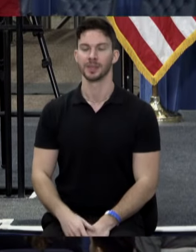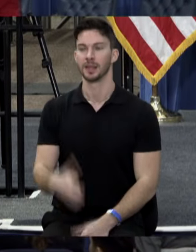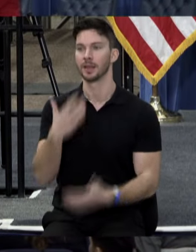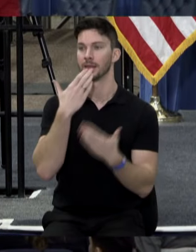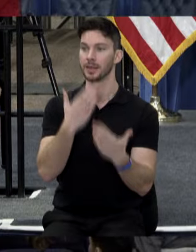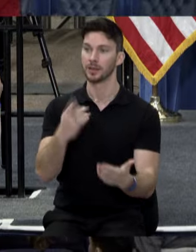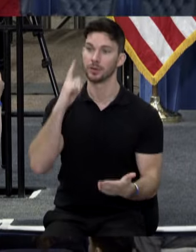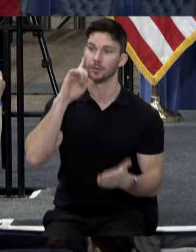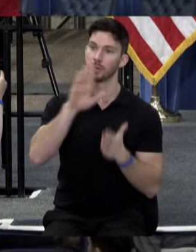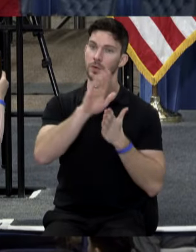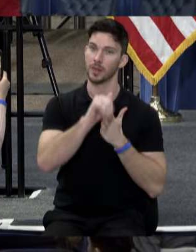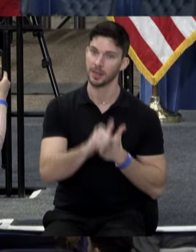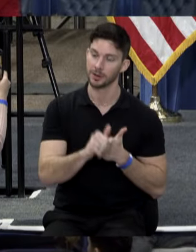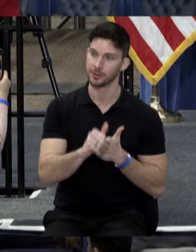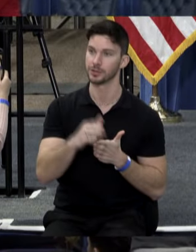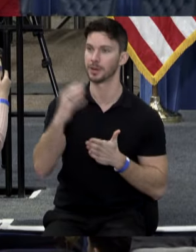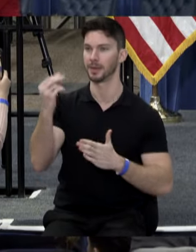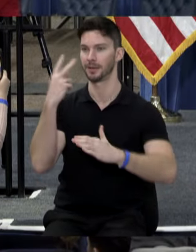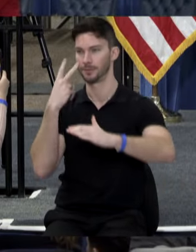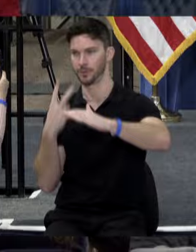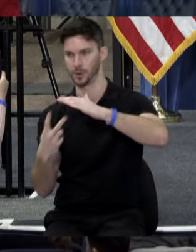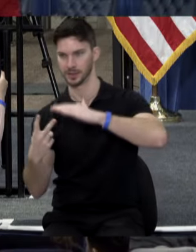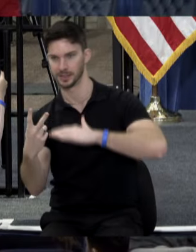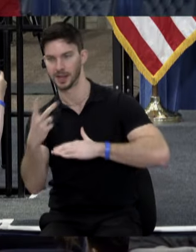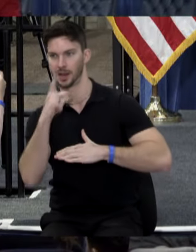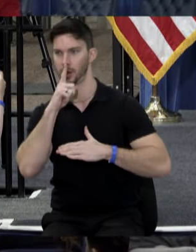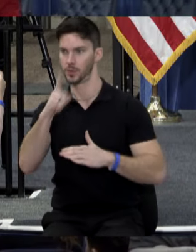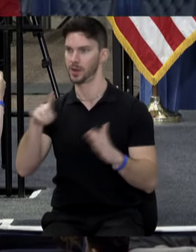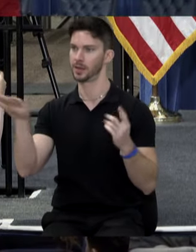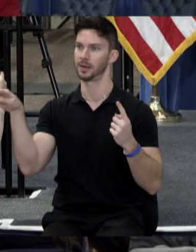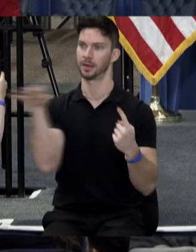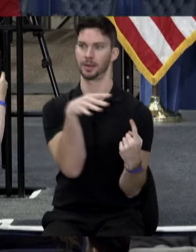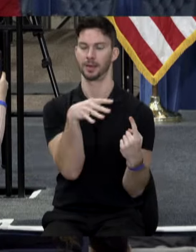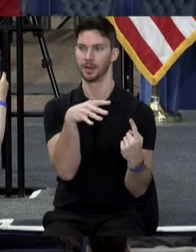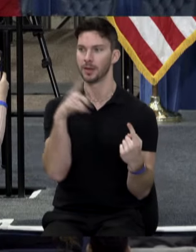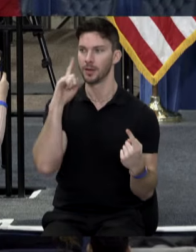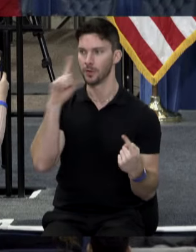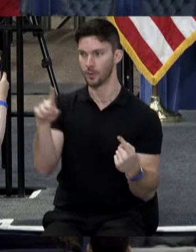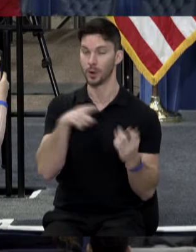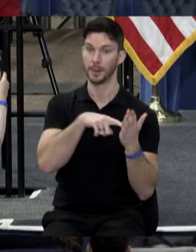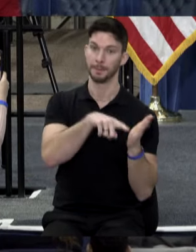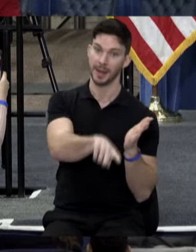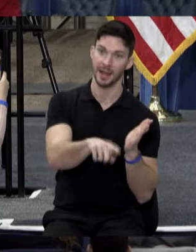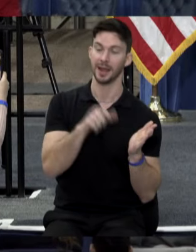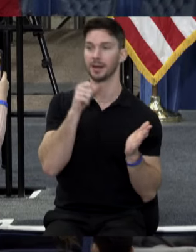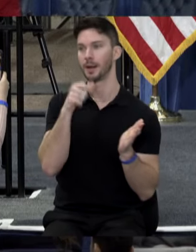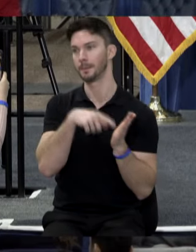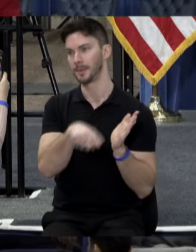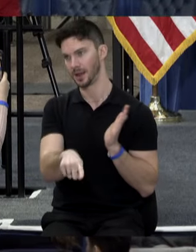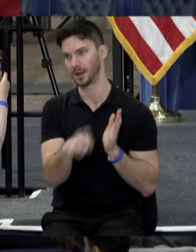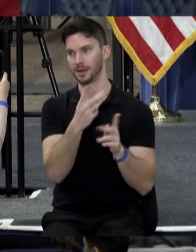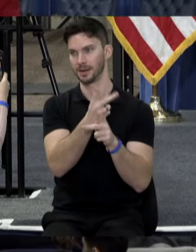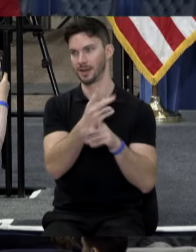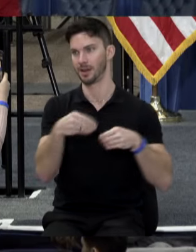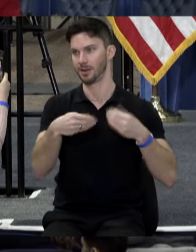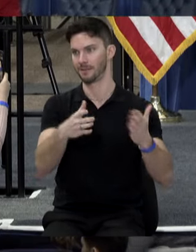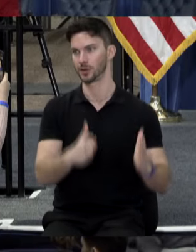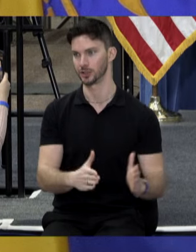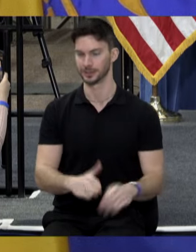really elevating the issue of caregiving, paid and unpaid caregivers. A cornerstone of the backbone